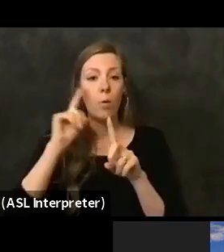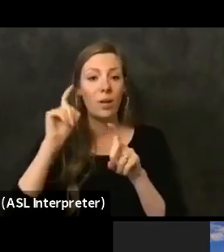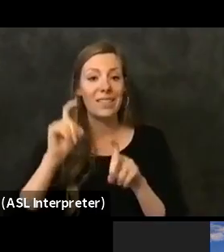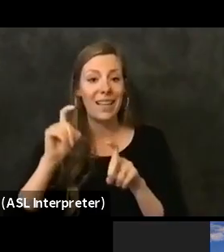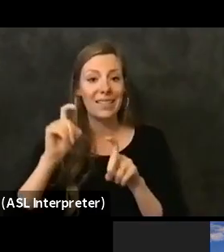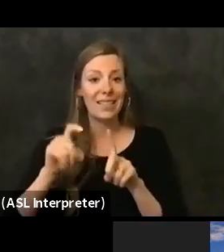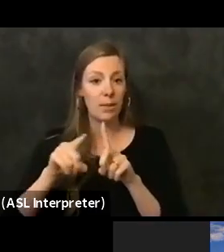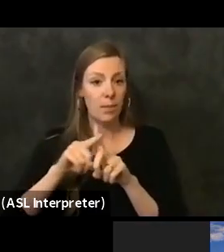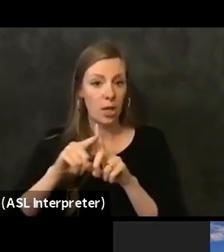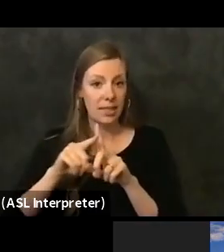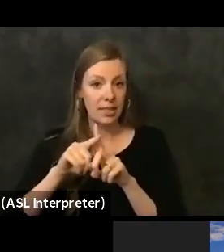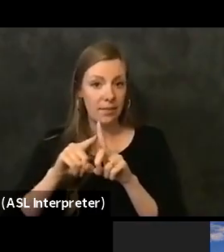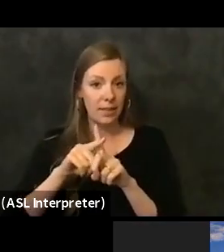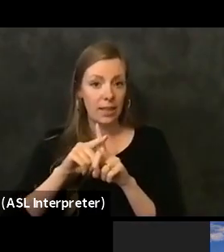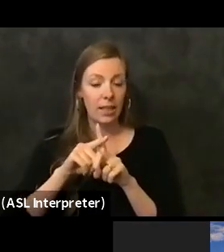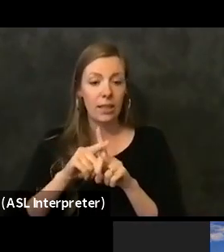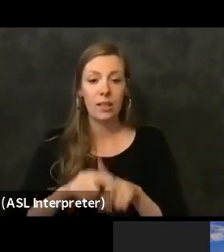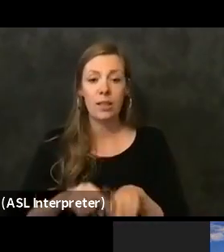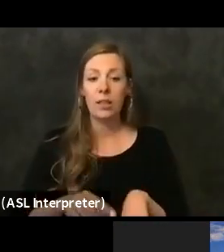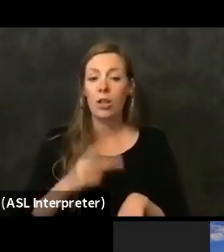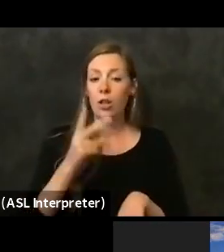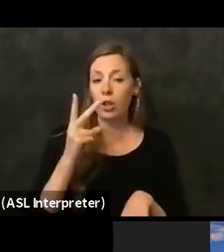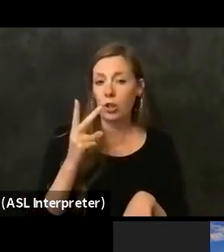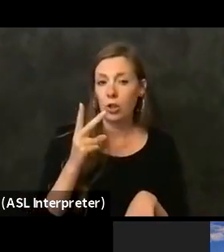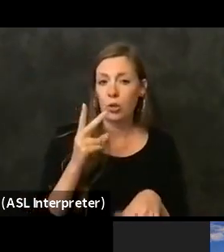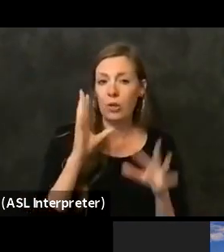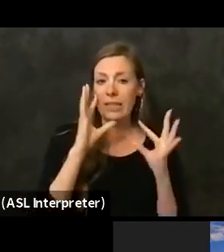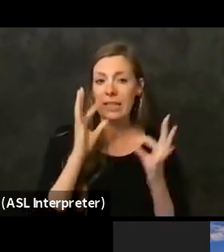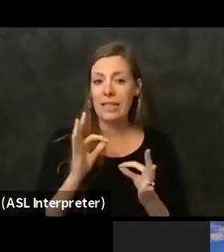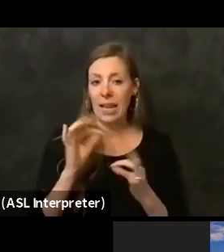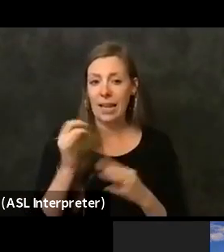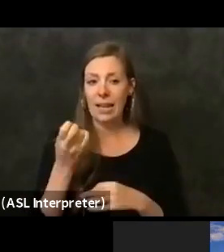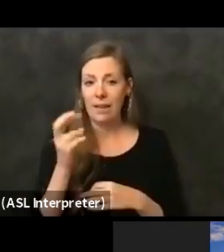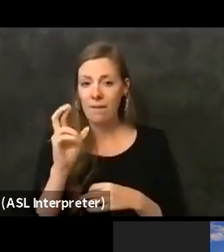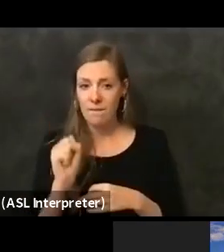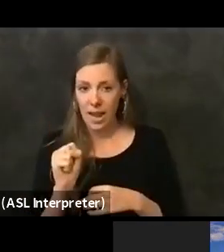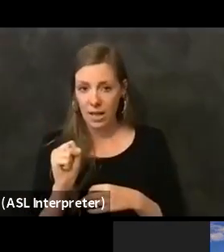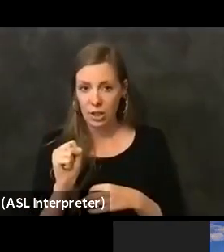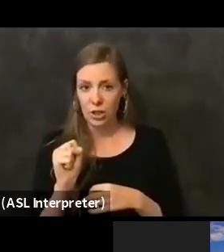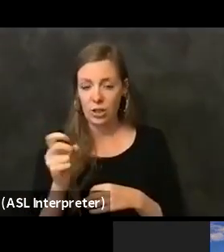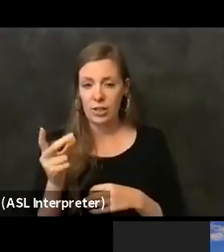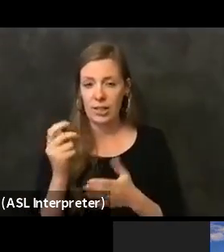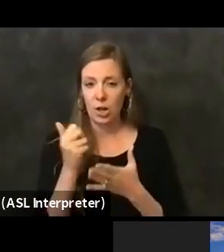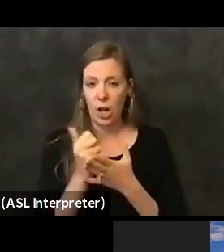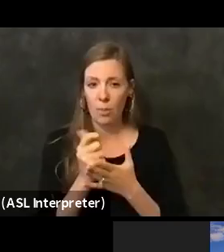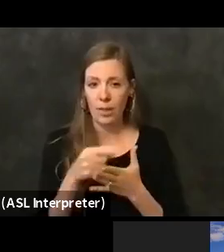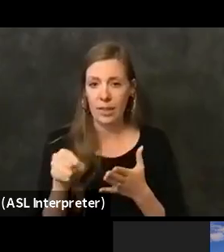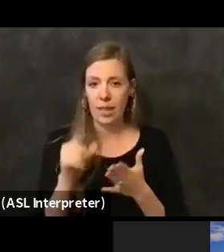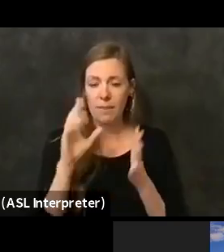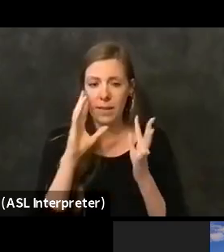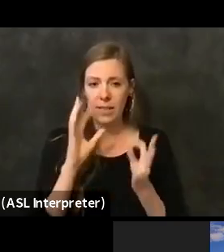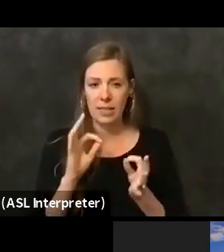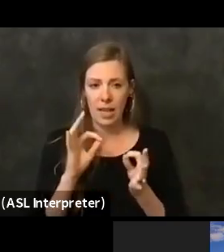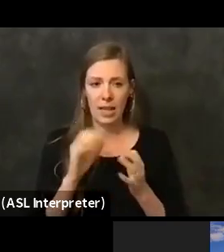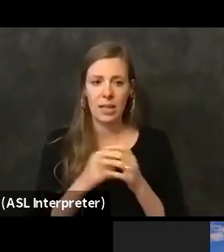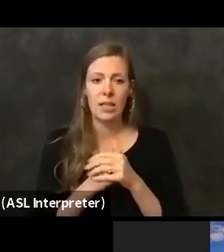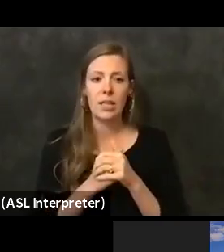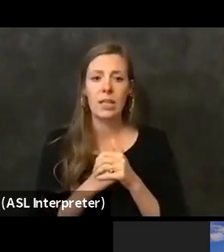two key metrics that the state is using to determine when we can advance to a less risk, less restrictive peers in the blueprint.